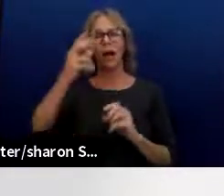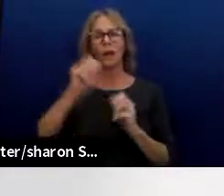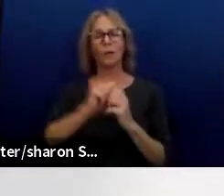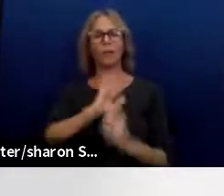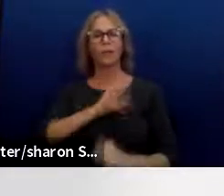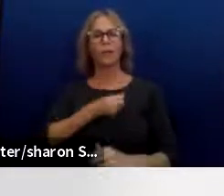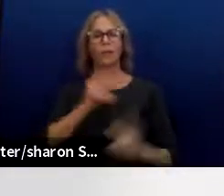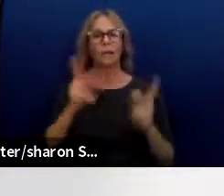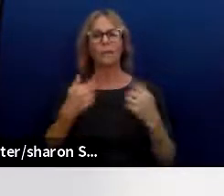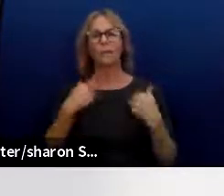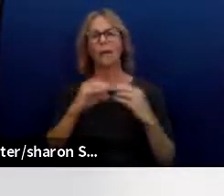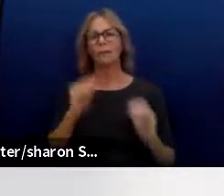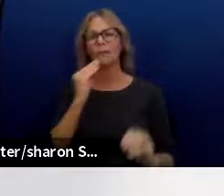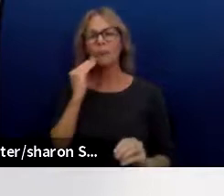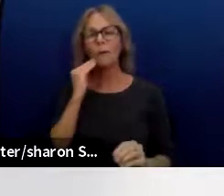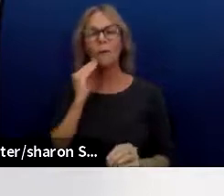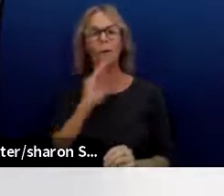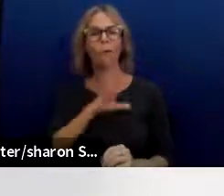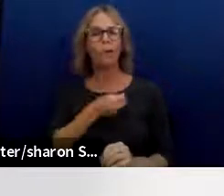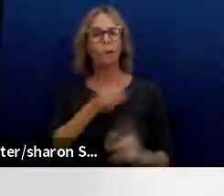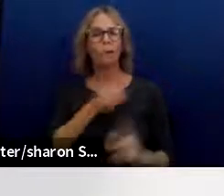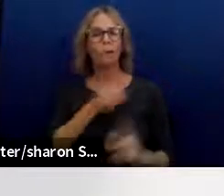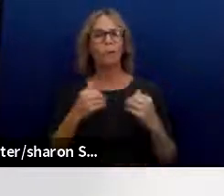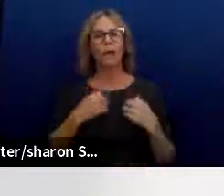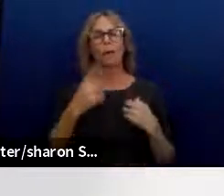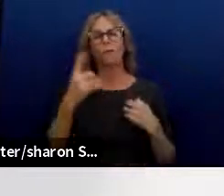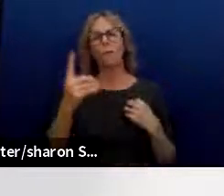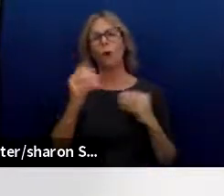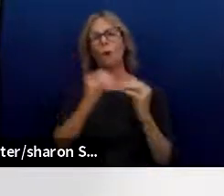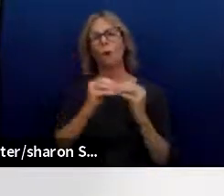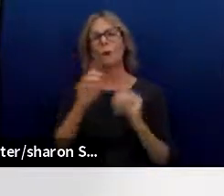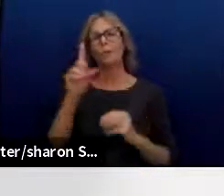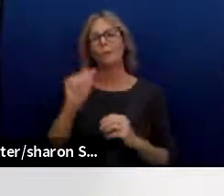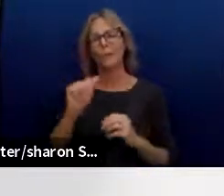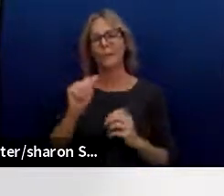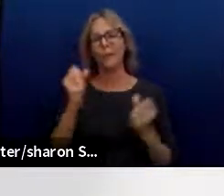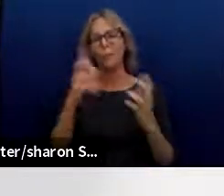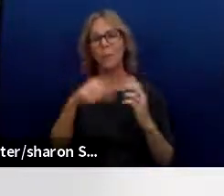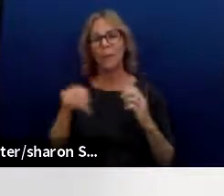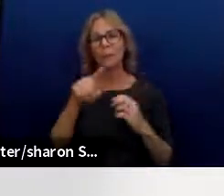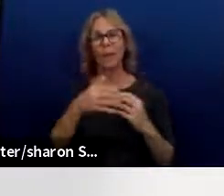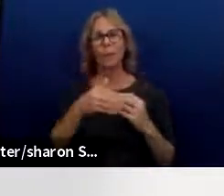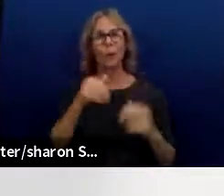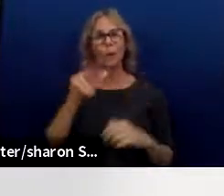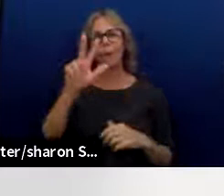are homeless, trans people who have one or more disabilities. A lot of them, about almost like three quarters, or two thirds of